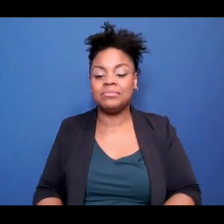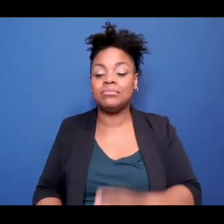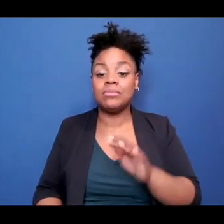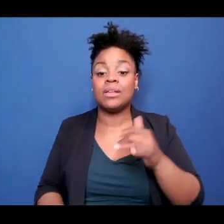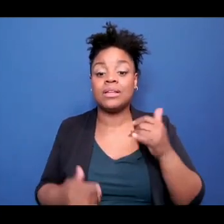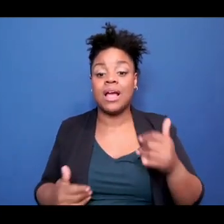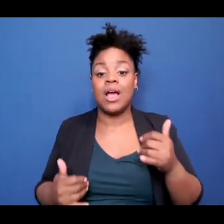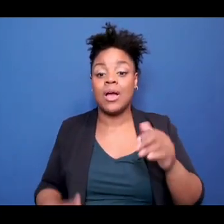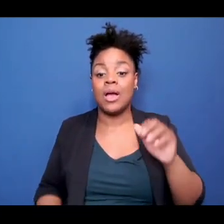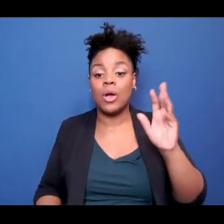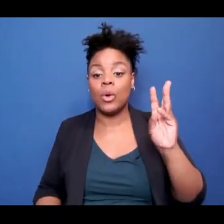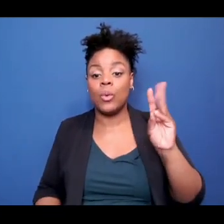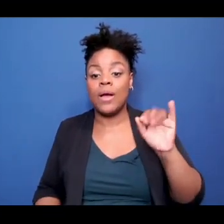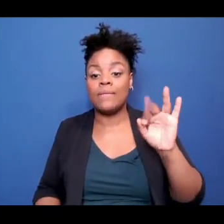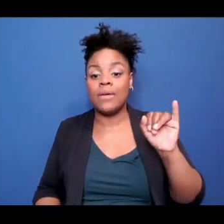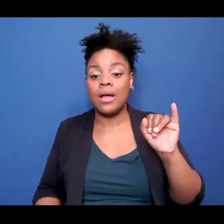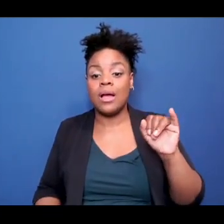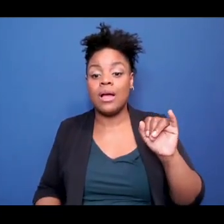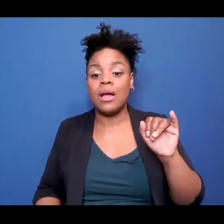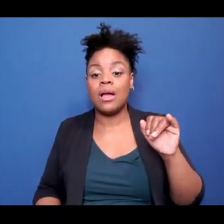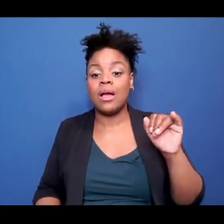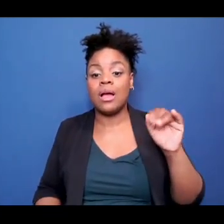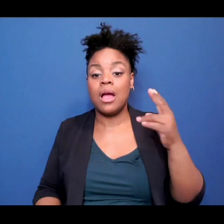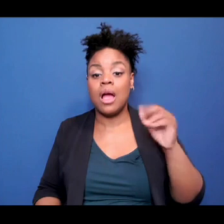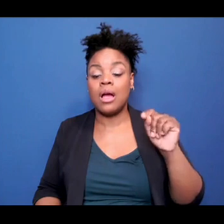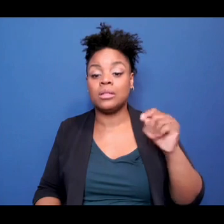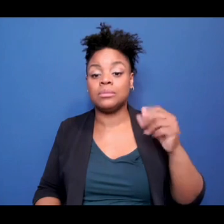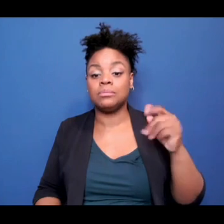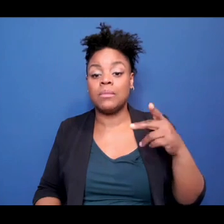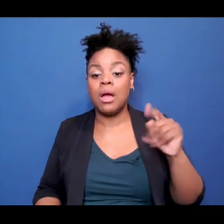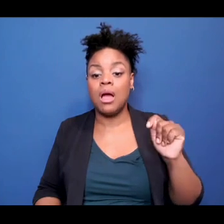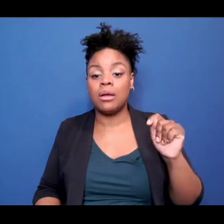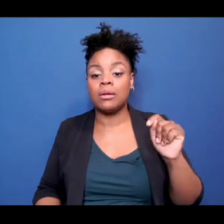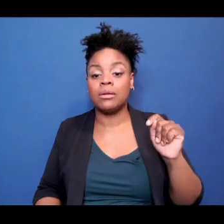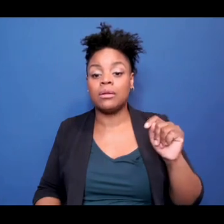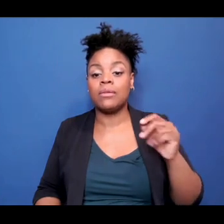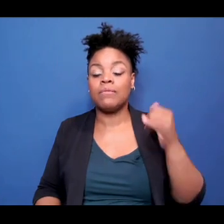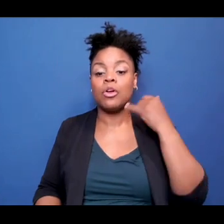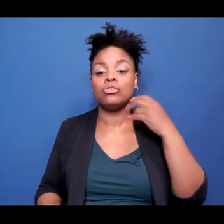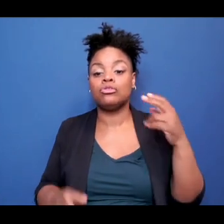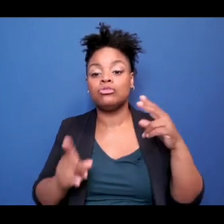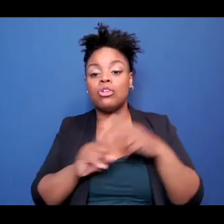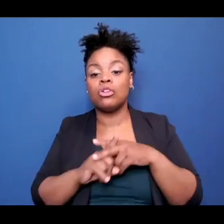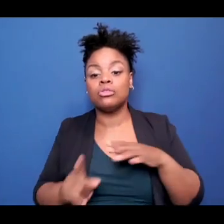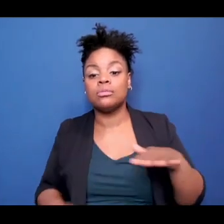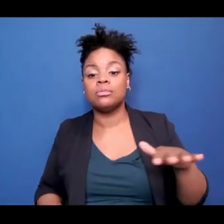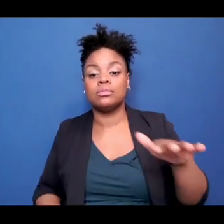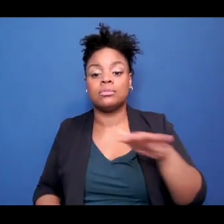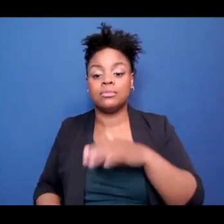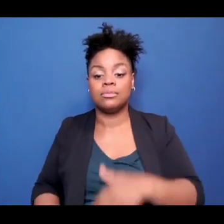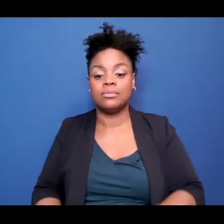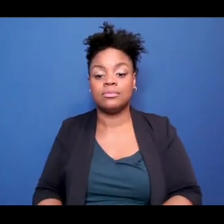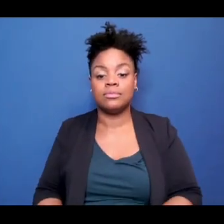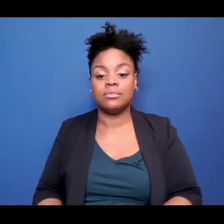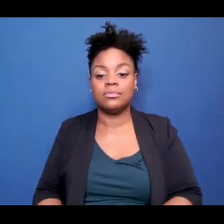HAVE BEEN CHANGED TO I GUESS LIKE WIFI HOT SPOTS AND PHONE CHARNING STATIONS AND SO FORTH CHARGING STATIONS AND SO FORTH.